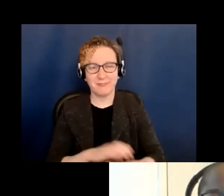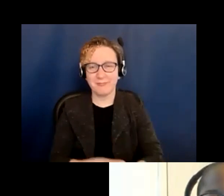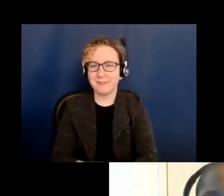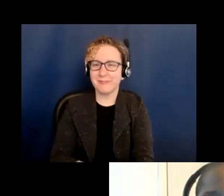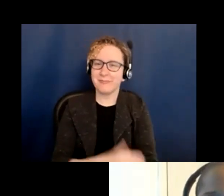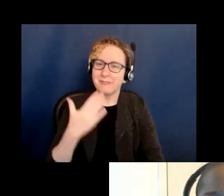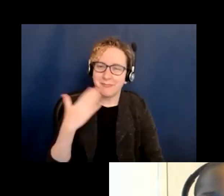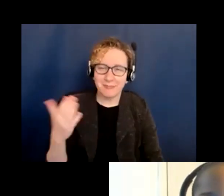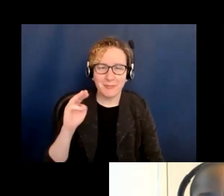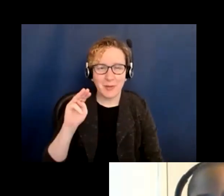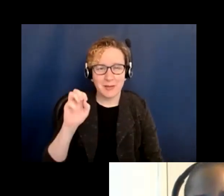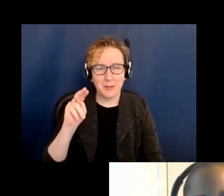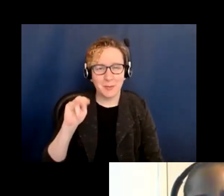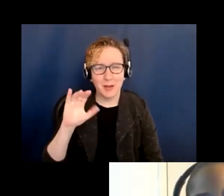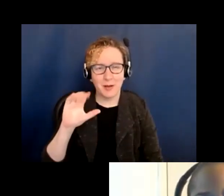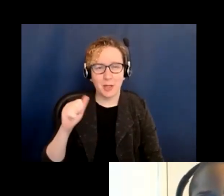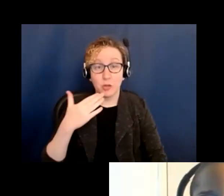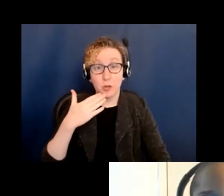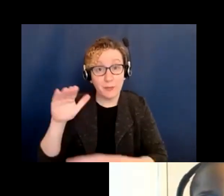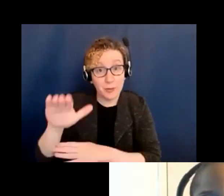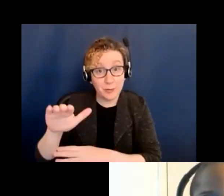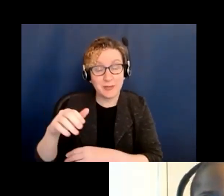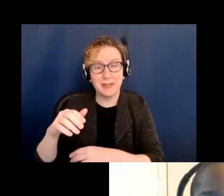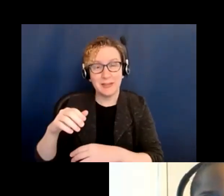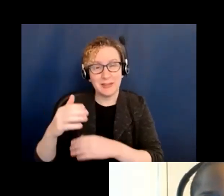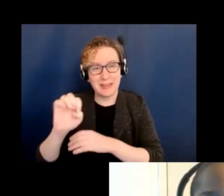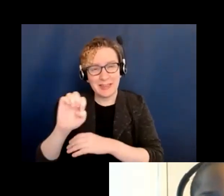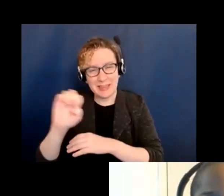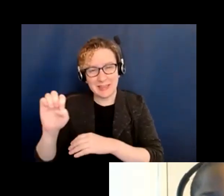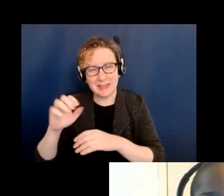Good morning, everyone. Thank you, Monica. Good afternoon, everyone if you are on the East Coast and good morning if on the West Coast.